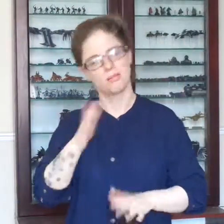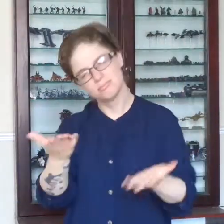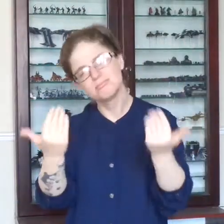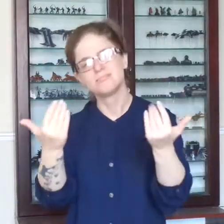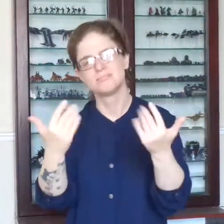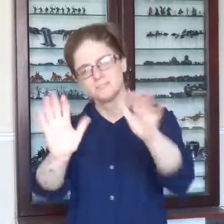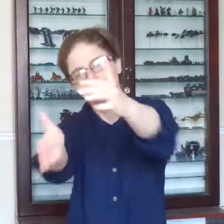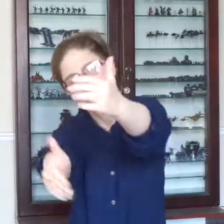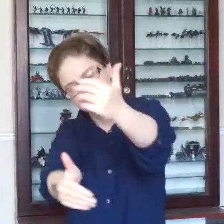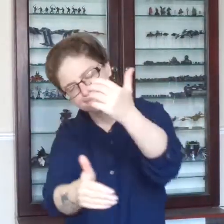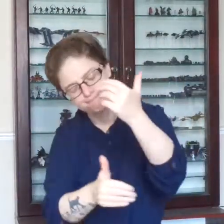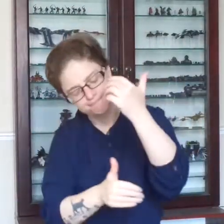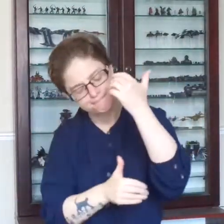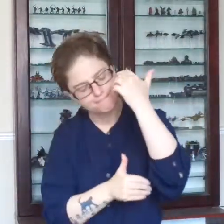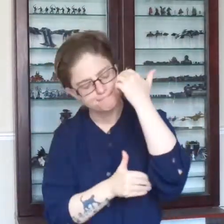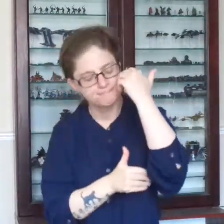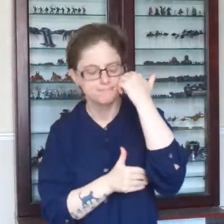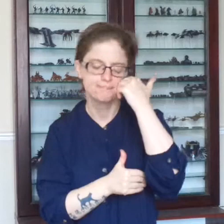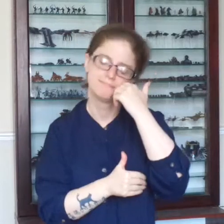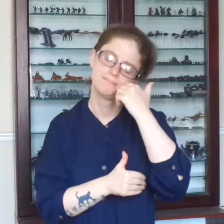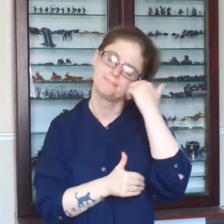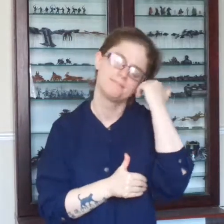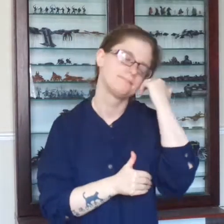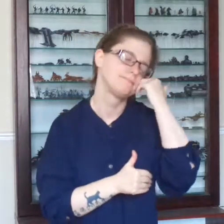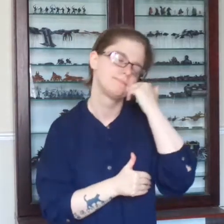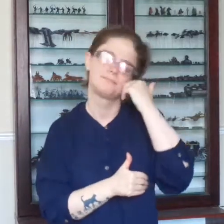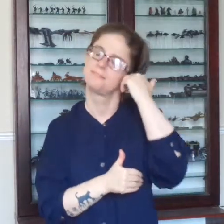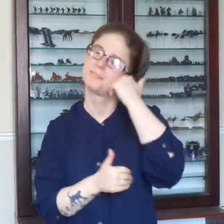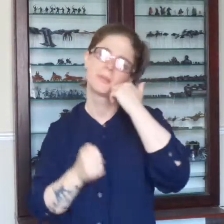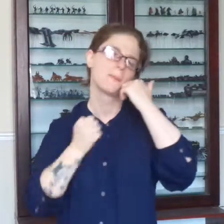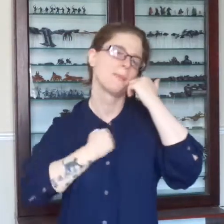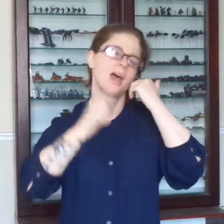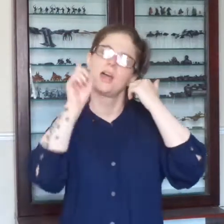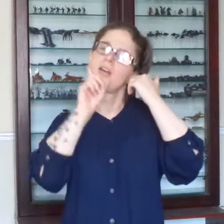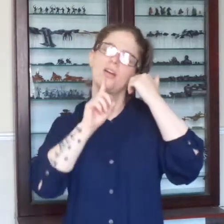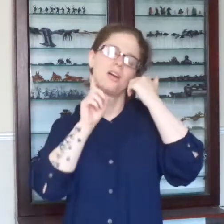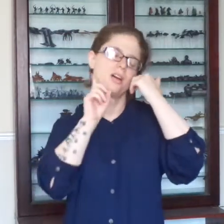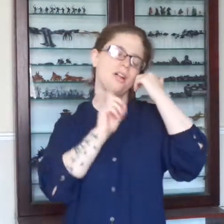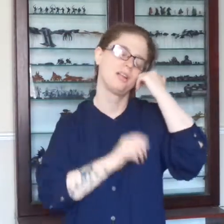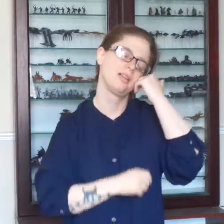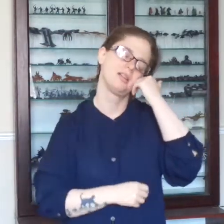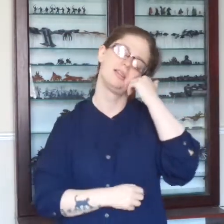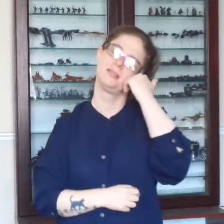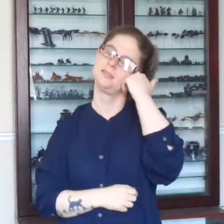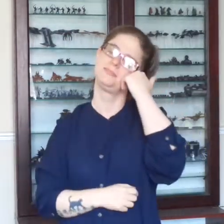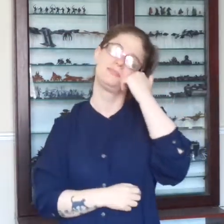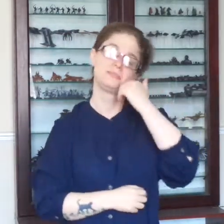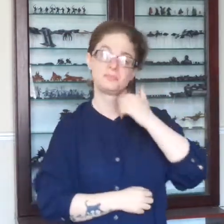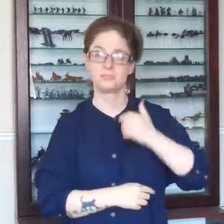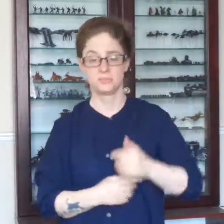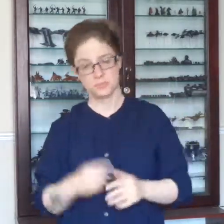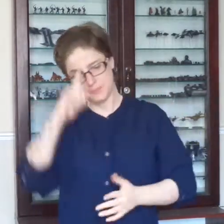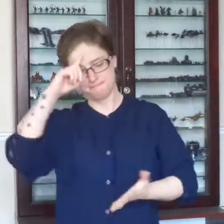Give me a minute to hold my girl Give me a minute to hold my girl